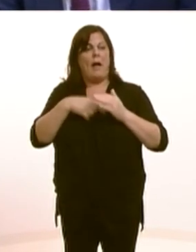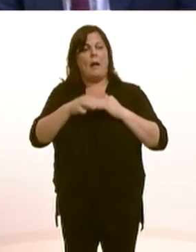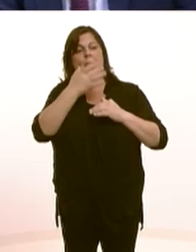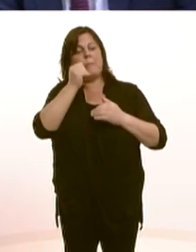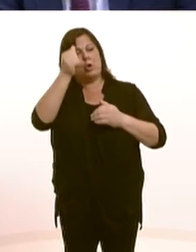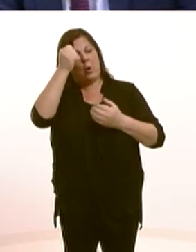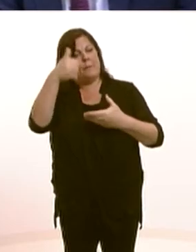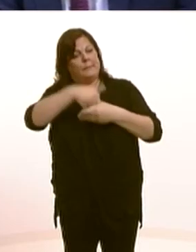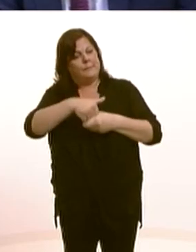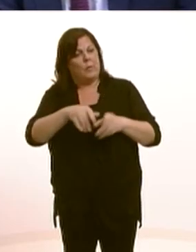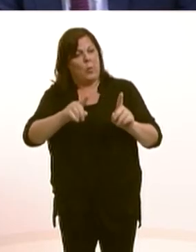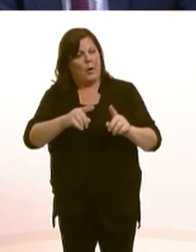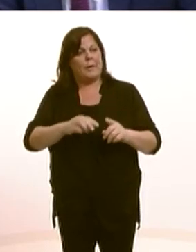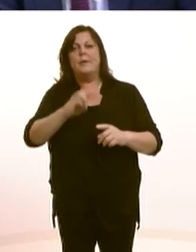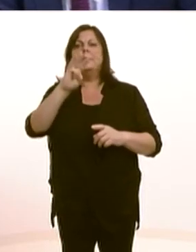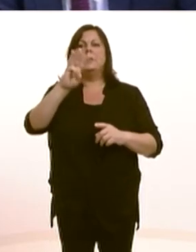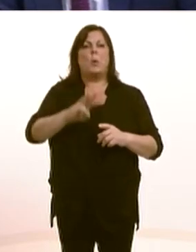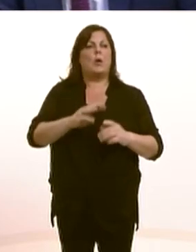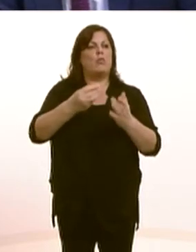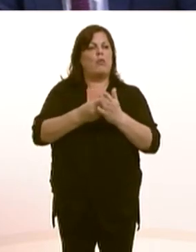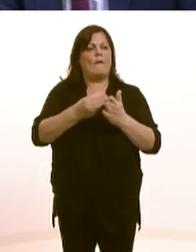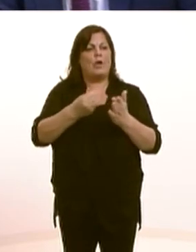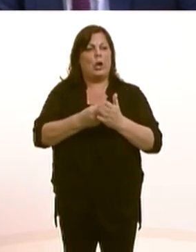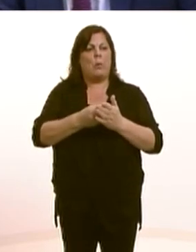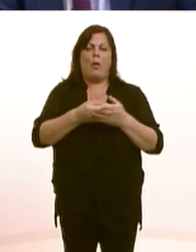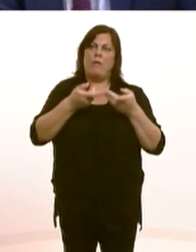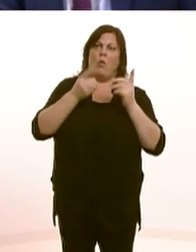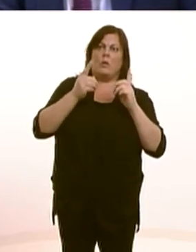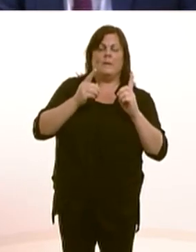The Welsh Revenue Authority will be hugely important, of course, in terms of being able